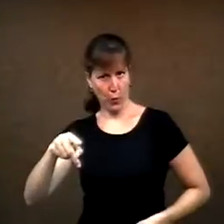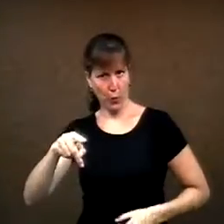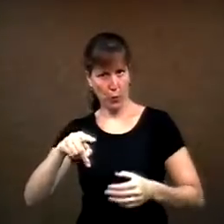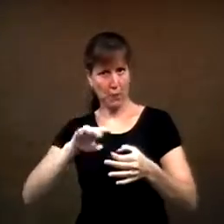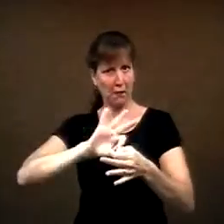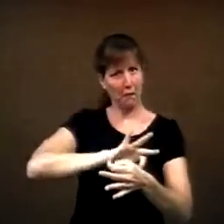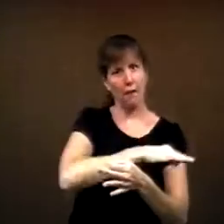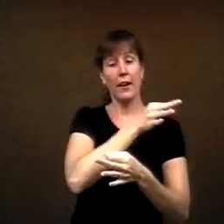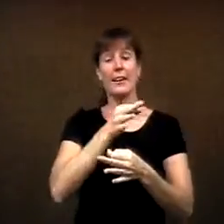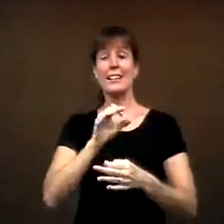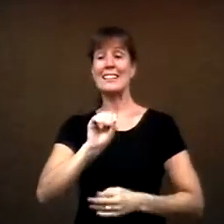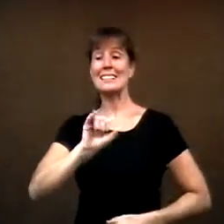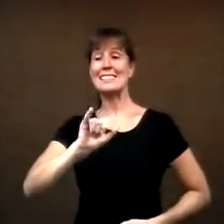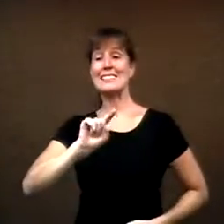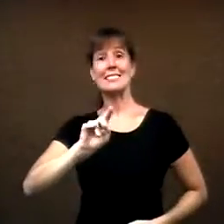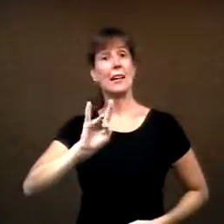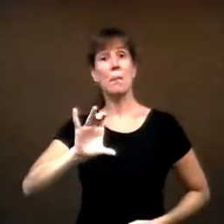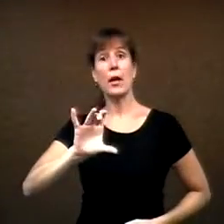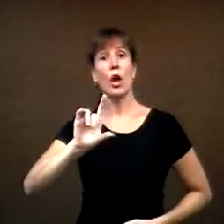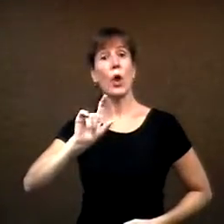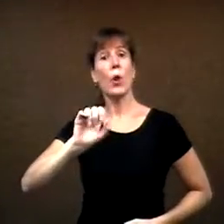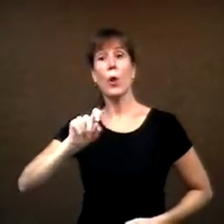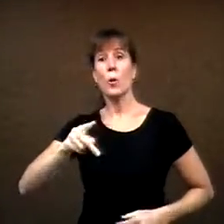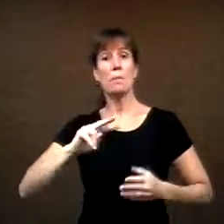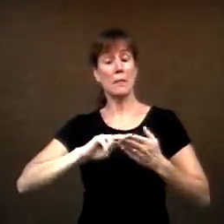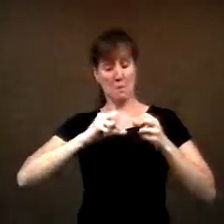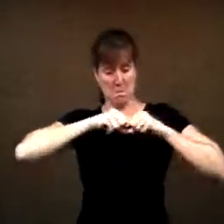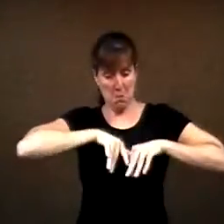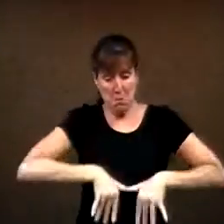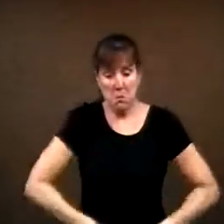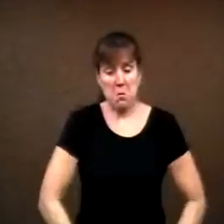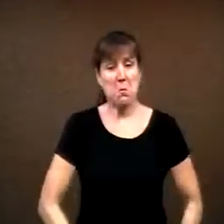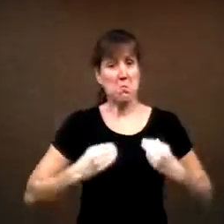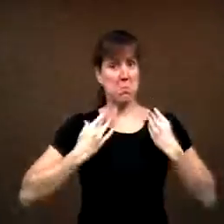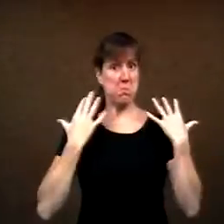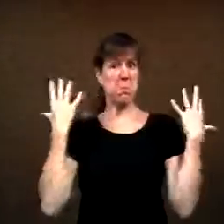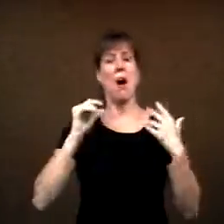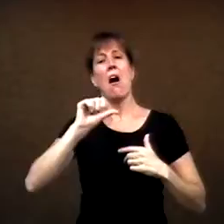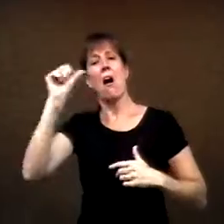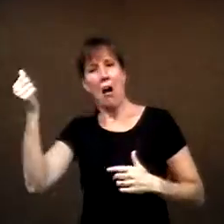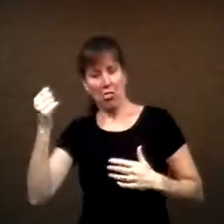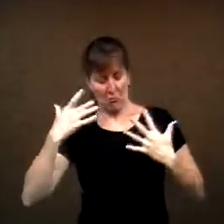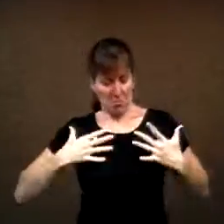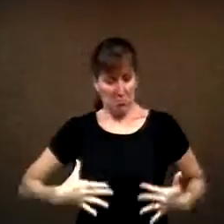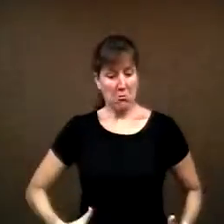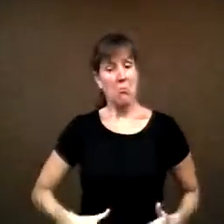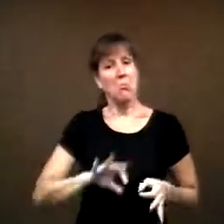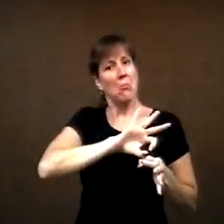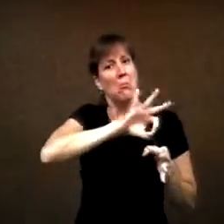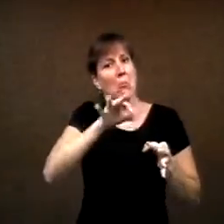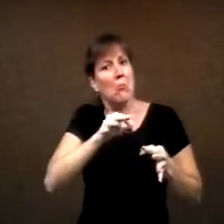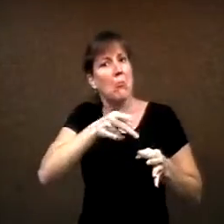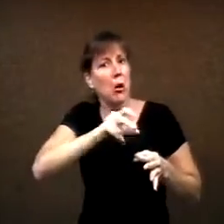any other organ or tissue in your body. After blood spends a few moments in the lungs, it returns